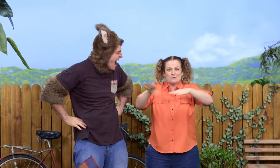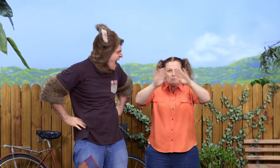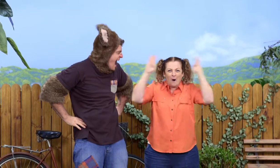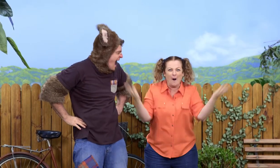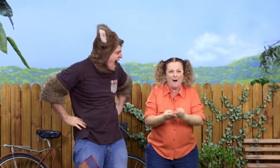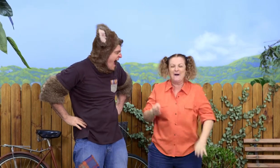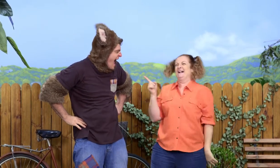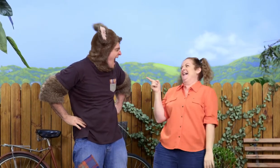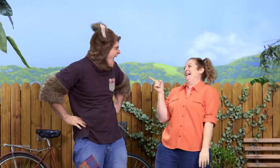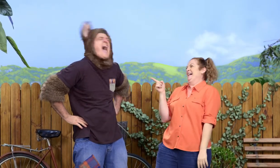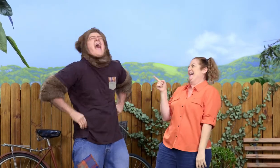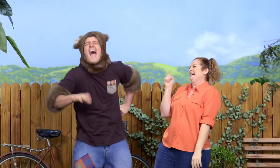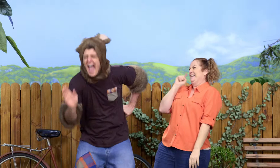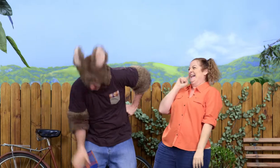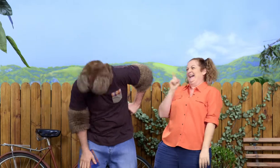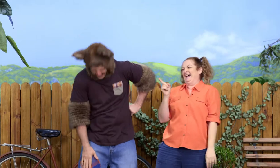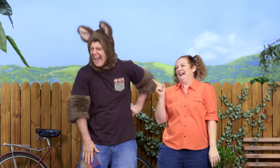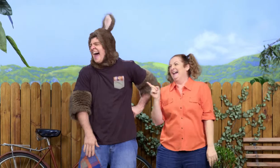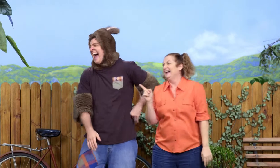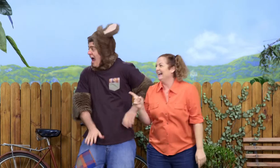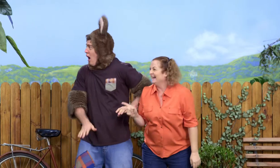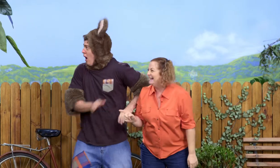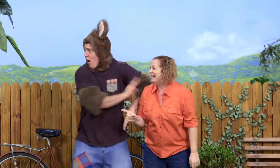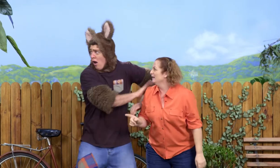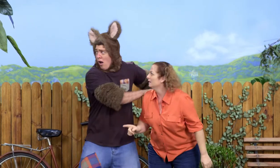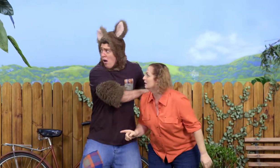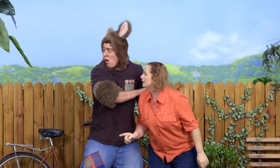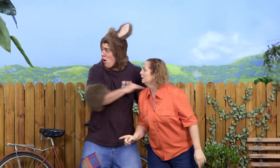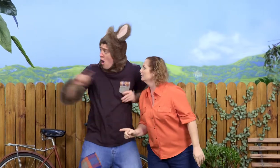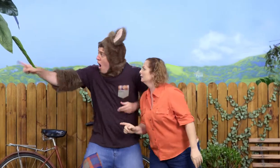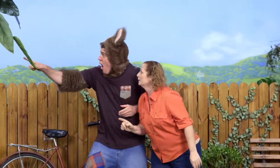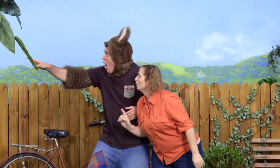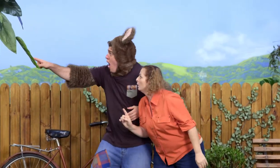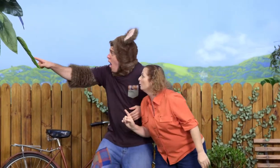You'd be the biggest butterfly in the world. Sally, look!